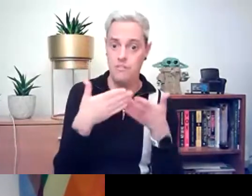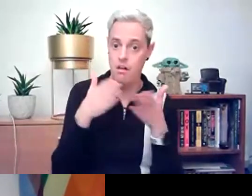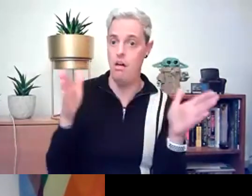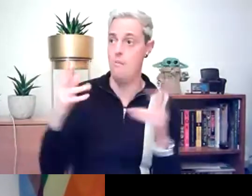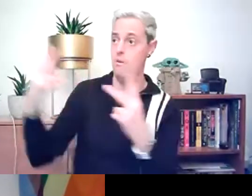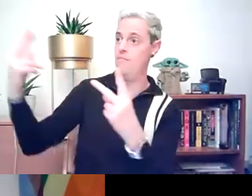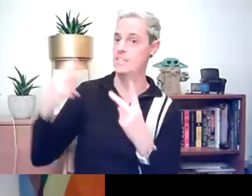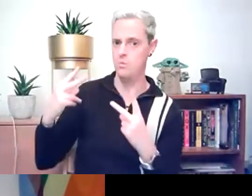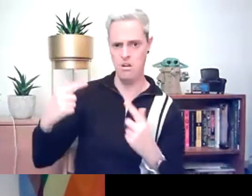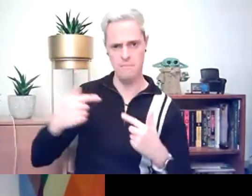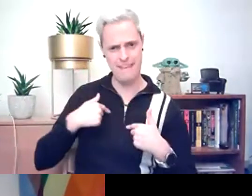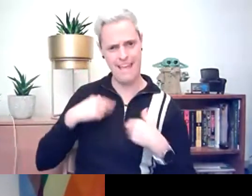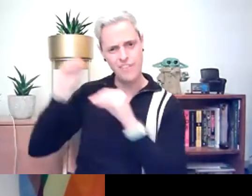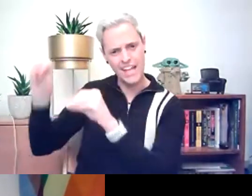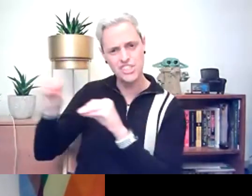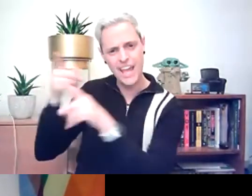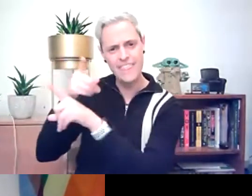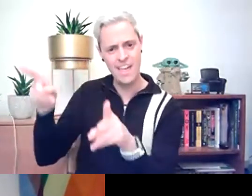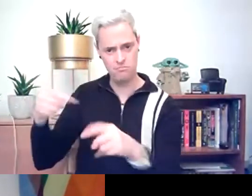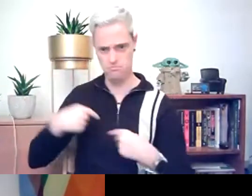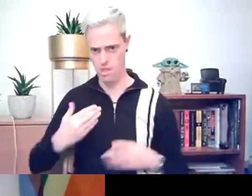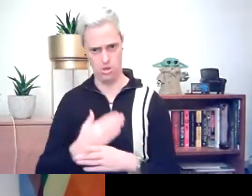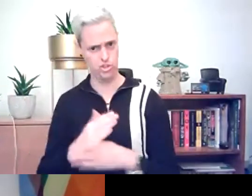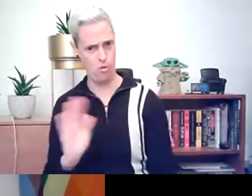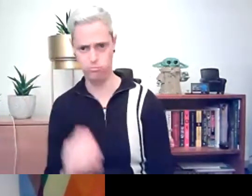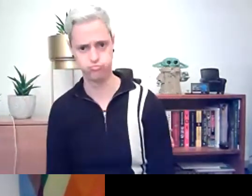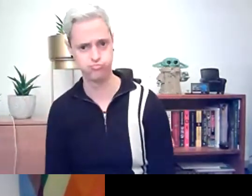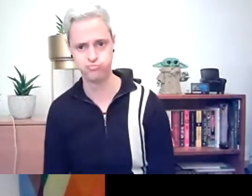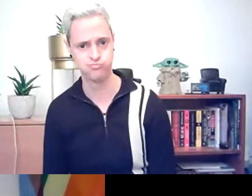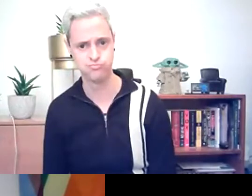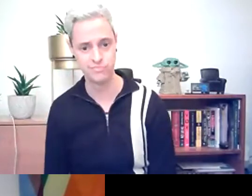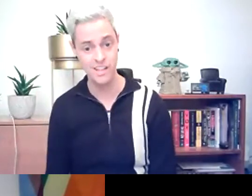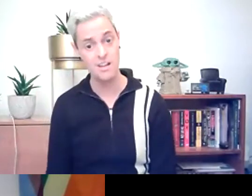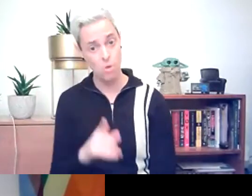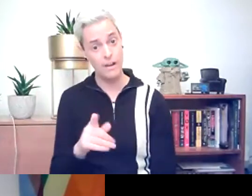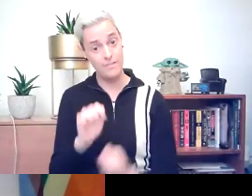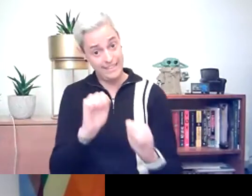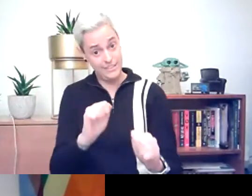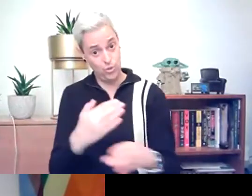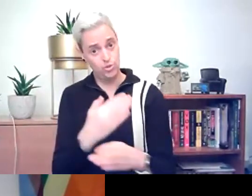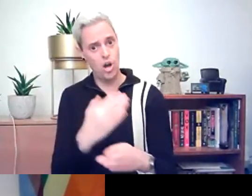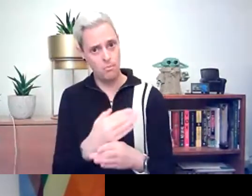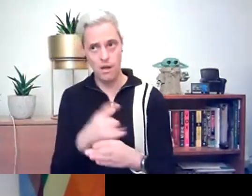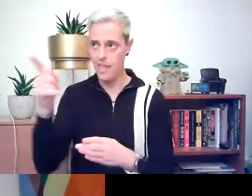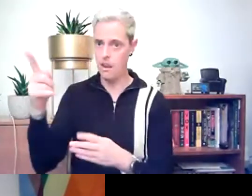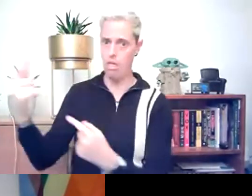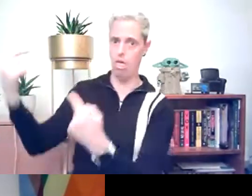along, and if you have to, because of your position it doesn't mean it's okay that you're 18:56:46 in that position. 18:56:48 And if you don't have to.